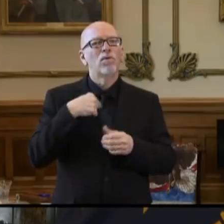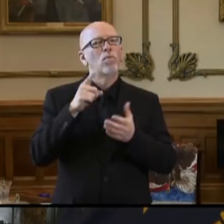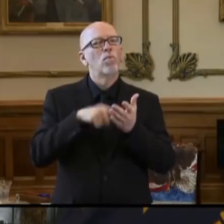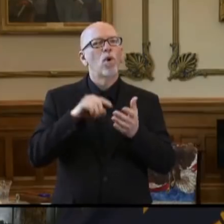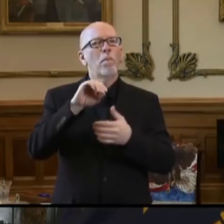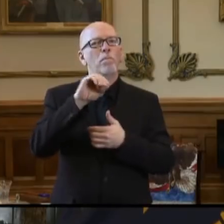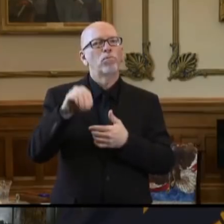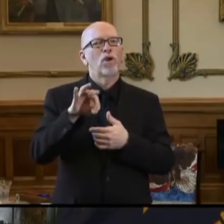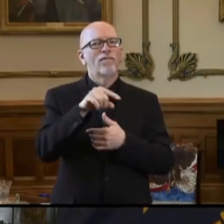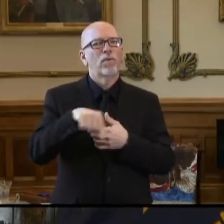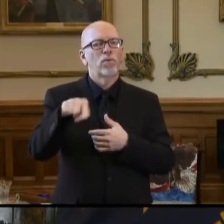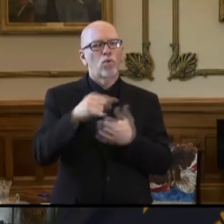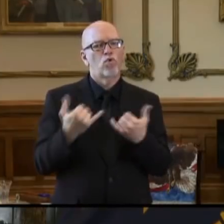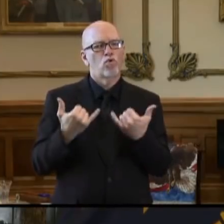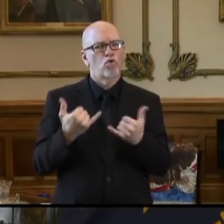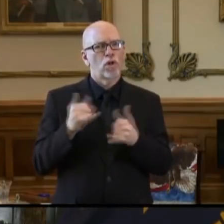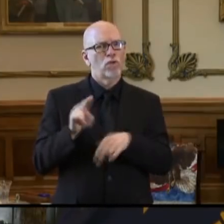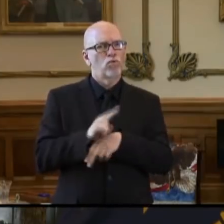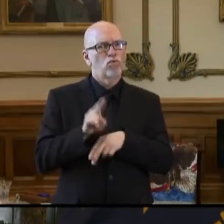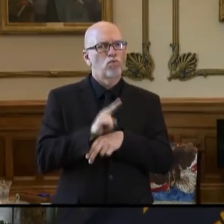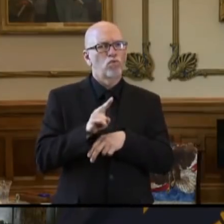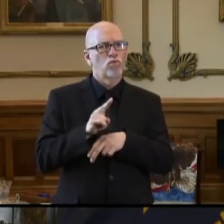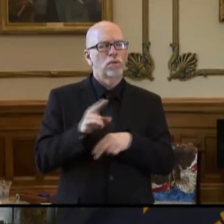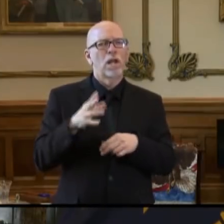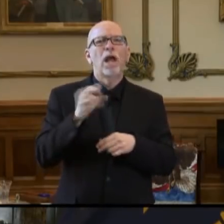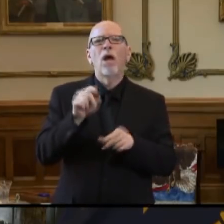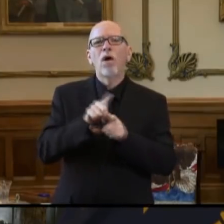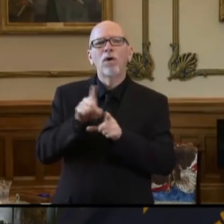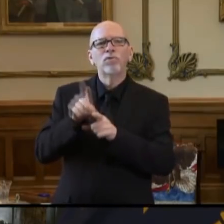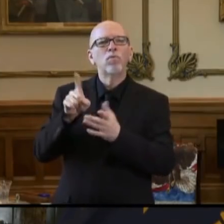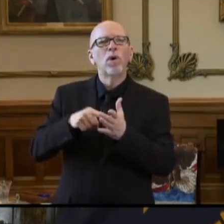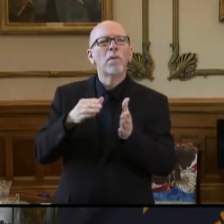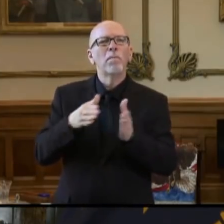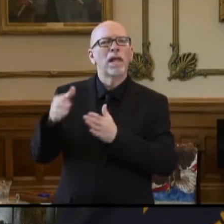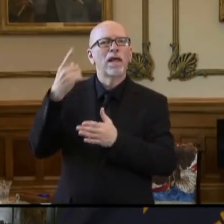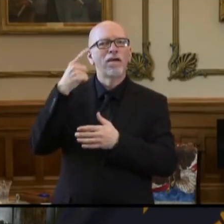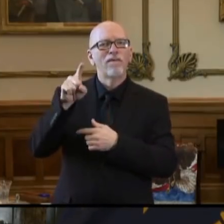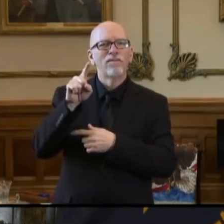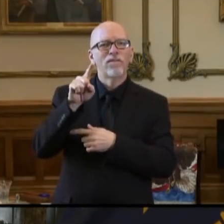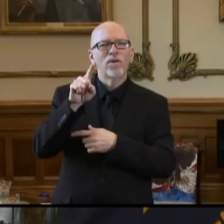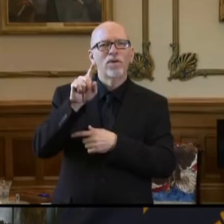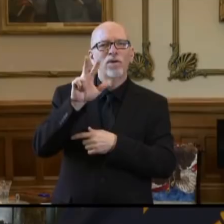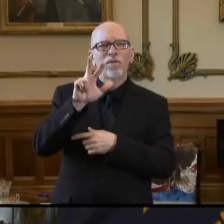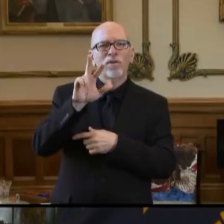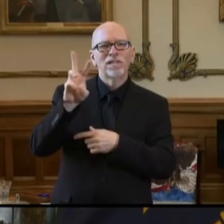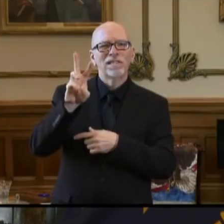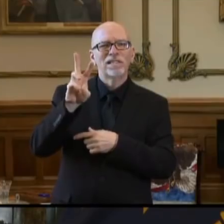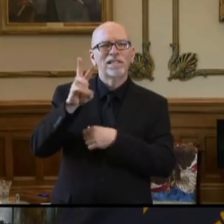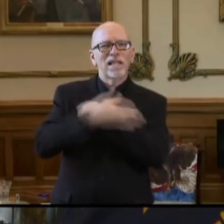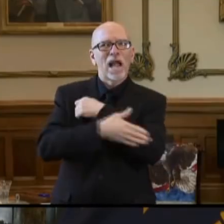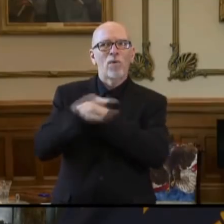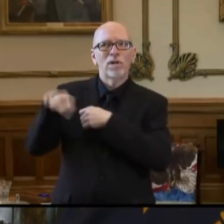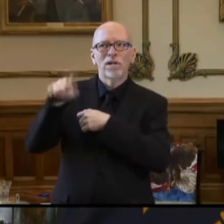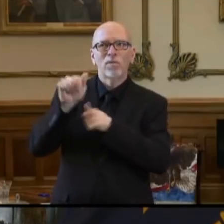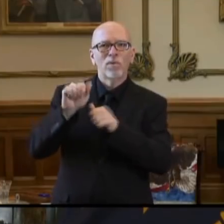FOR THE ICU BED AND THEN LATER NUMBERS. YOU CAN TELL US WHAT PERCENTAGE OF THOSE CURRENTLY